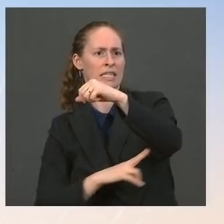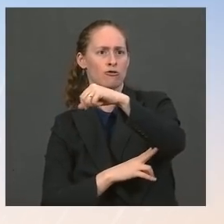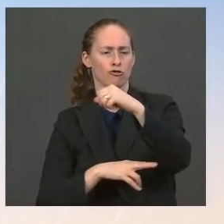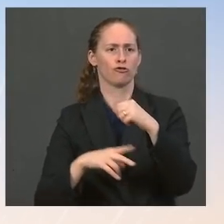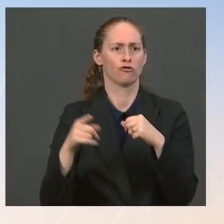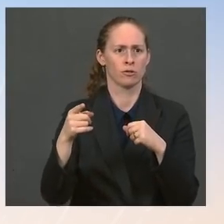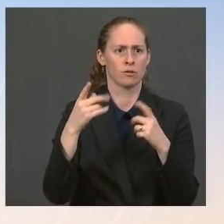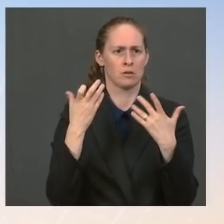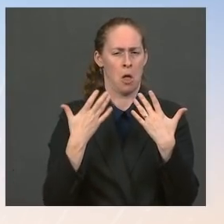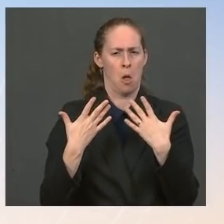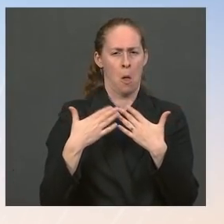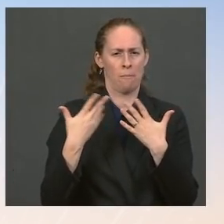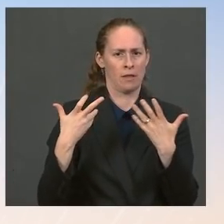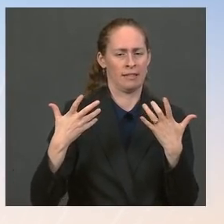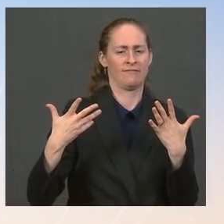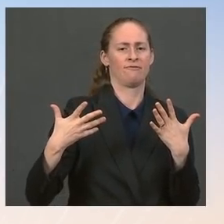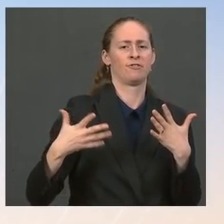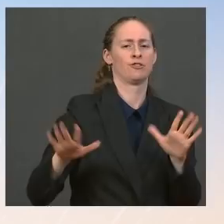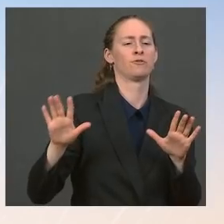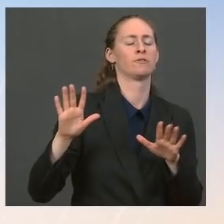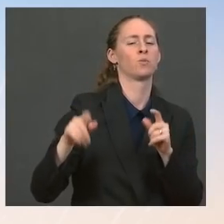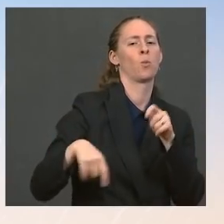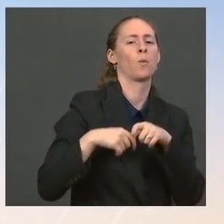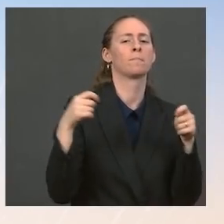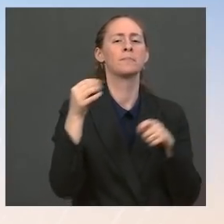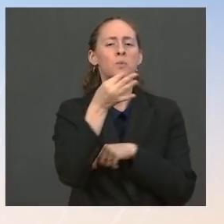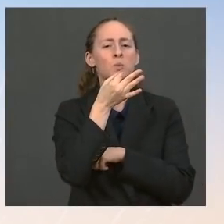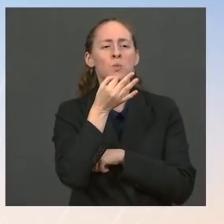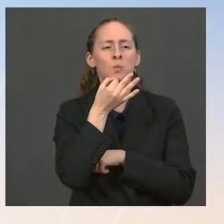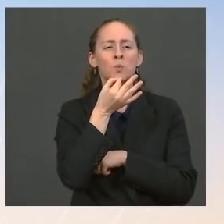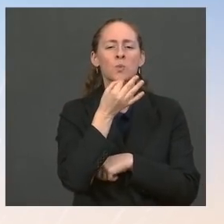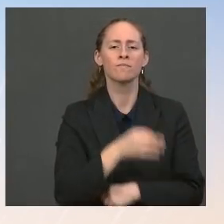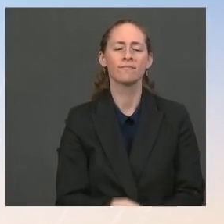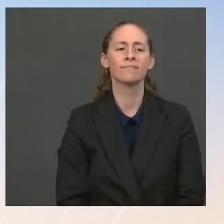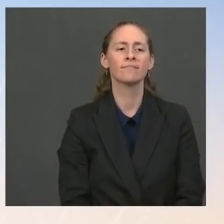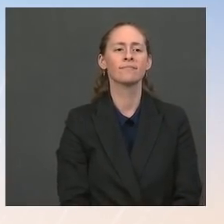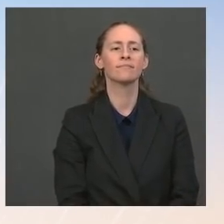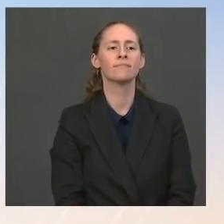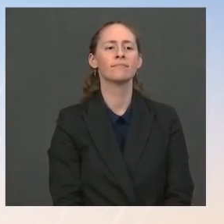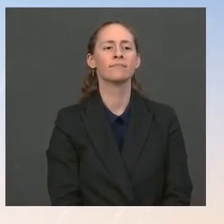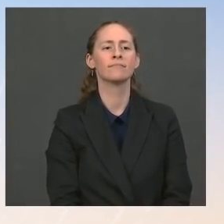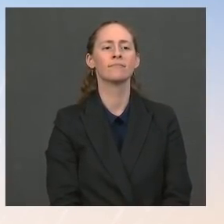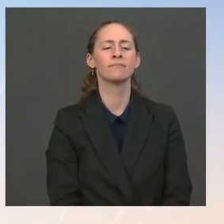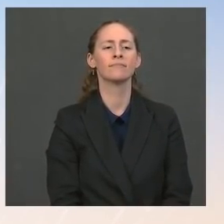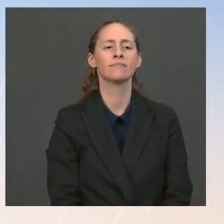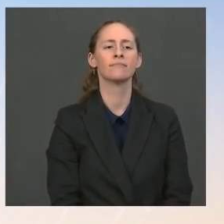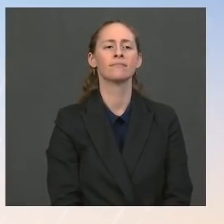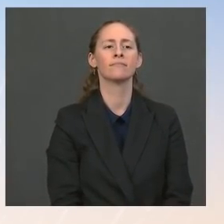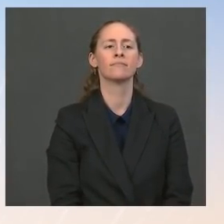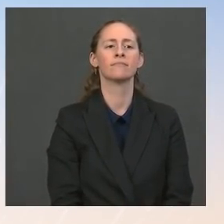Remember, as I mentioned in response to the prior question, we still have operational needs across the border